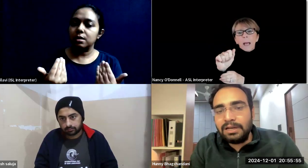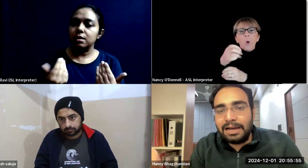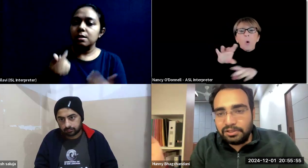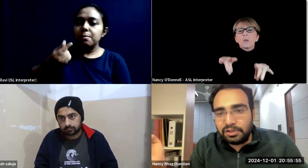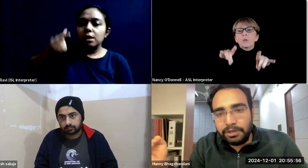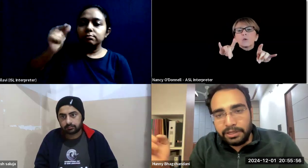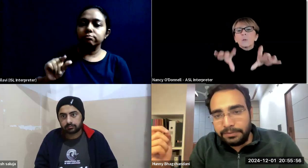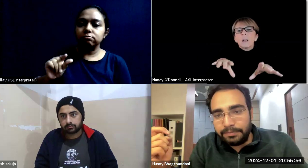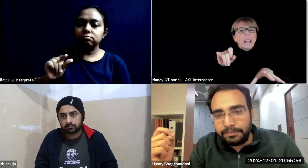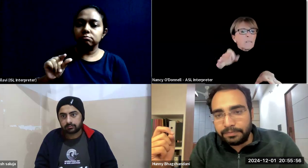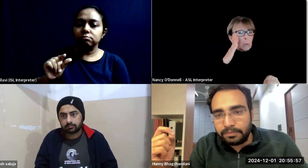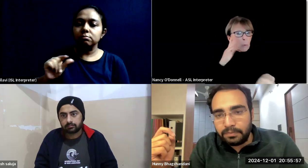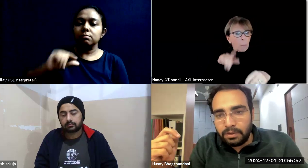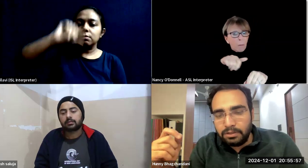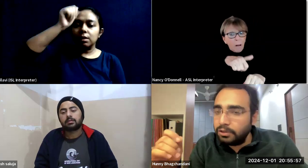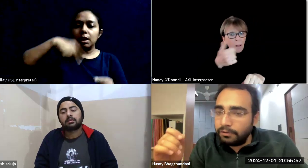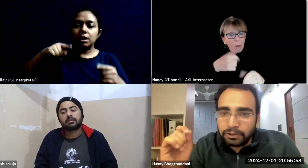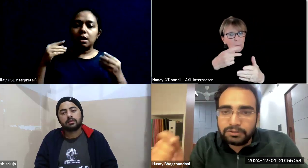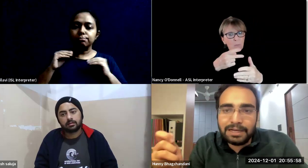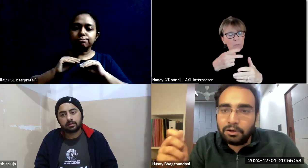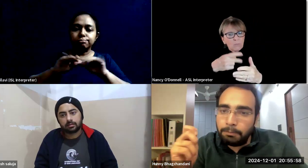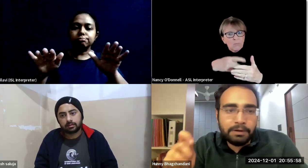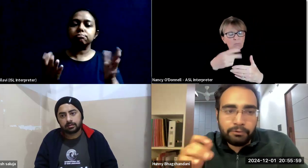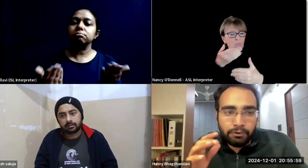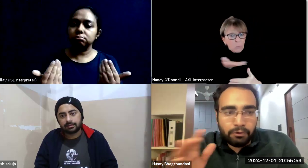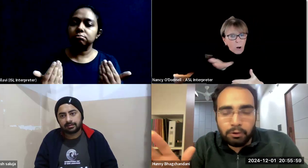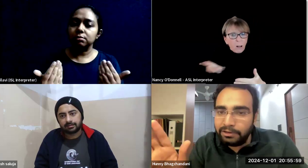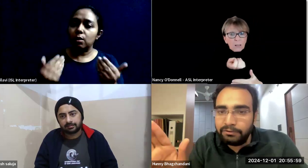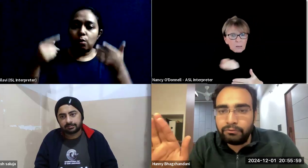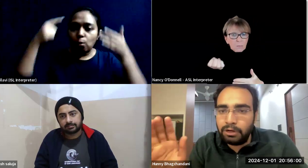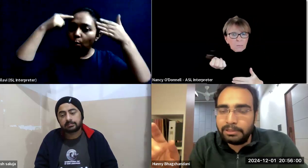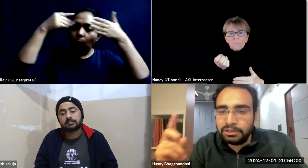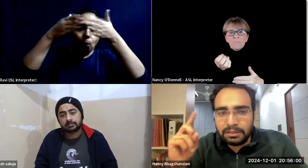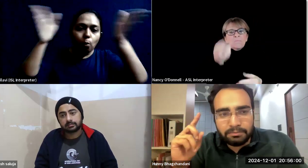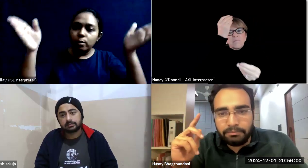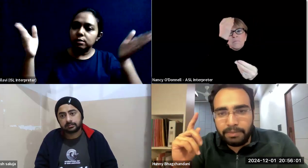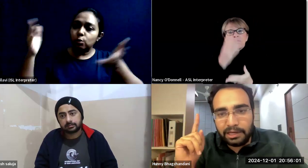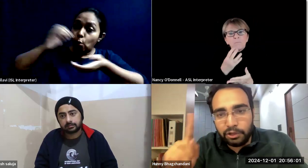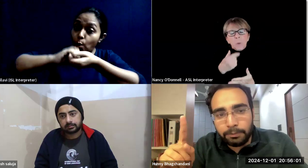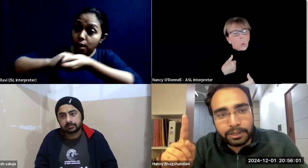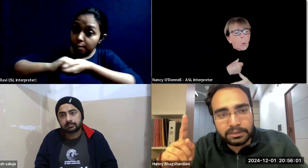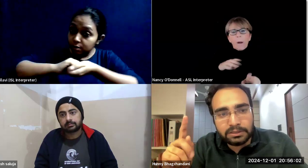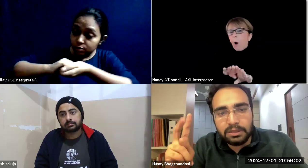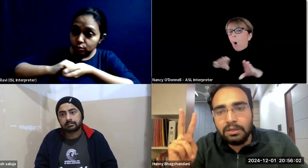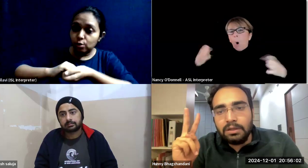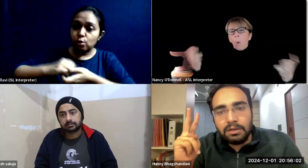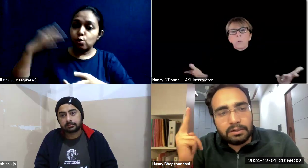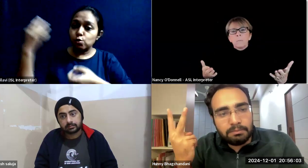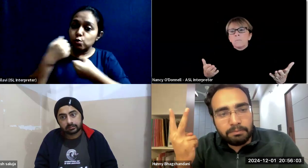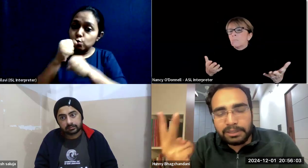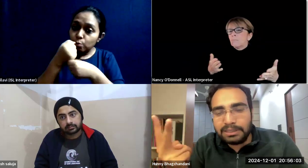And we will serve out the larger community. So of course we are open for all kind of collaboration making new products,